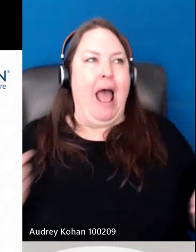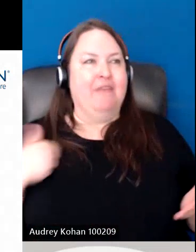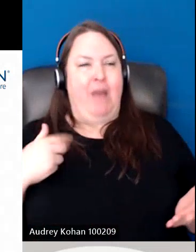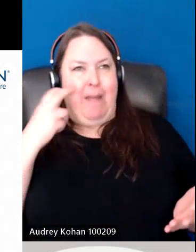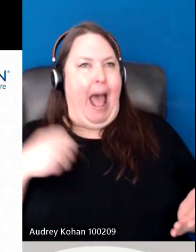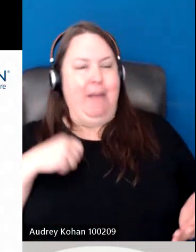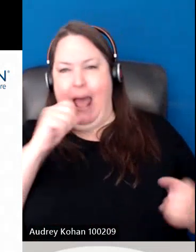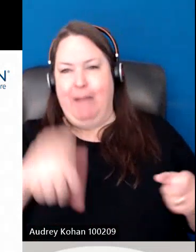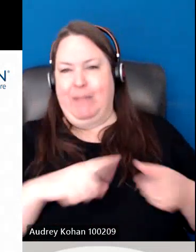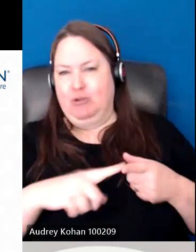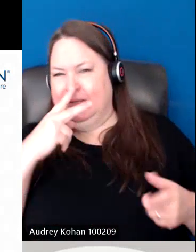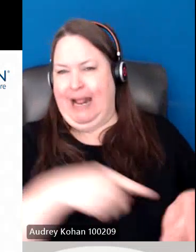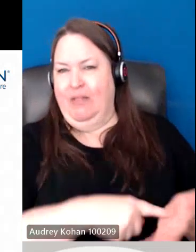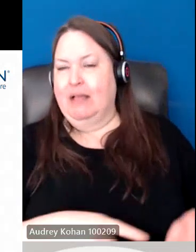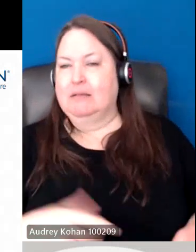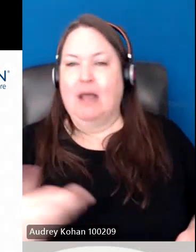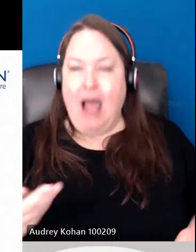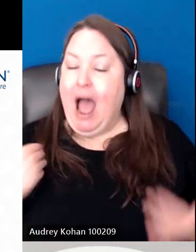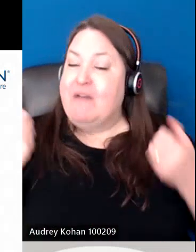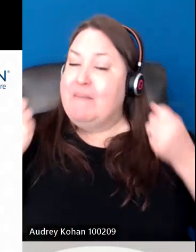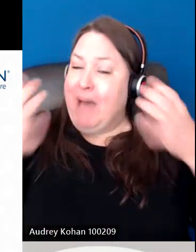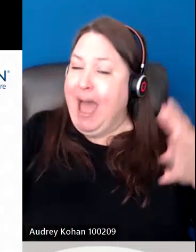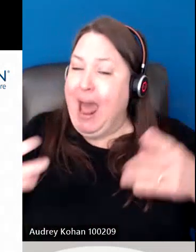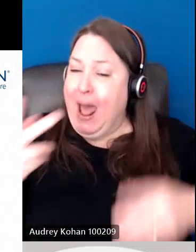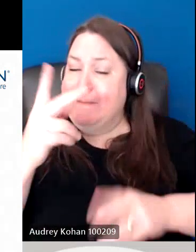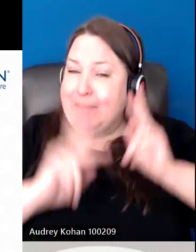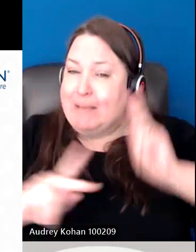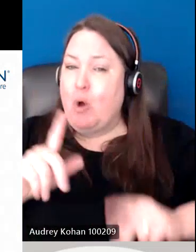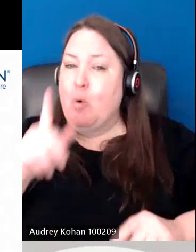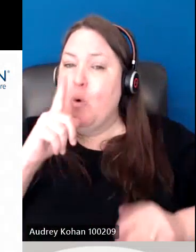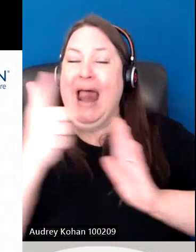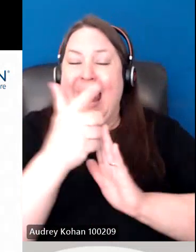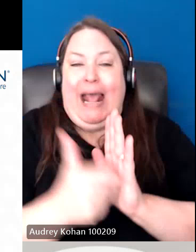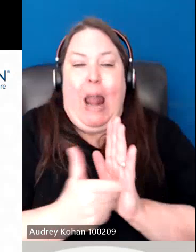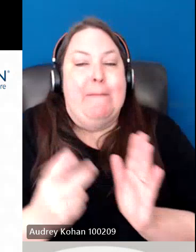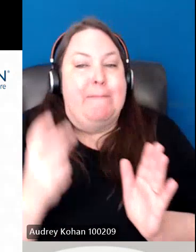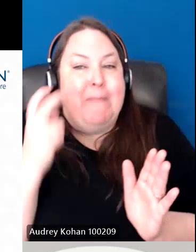be able to see this but there are lots of people that are legally blind or low vision or have some